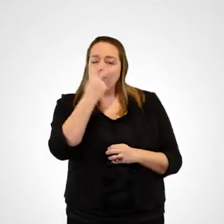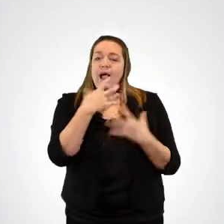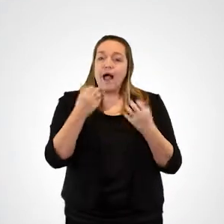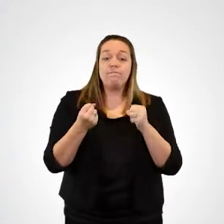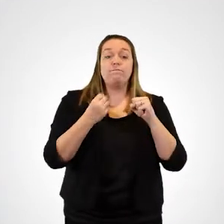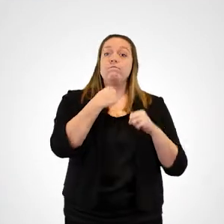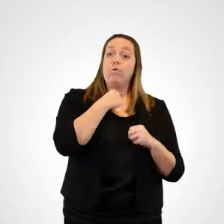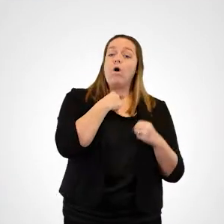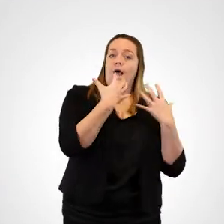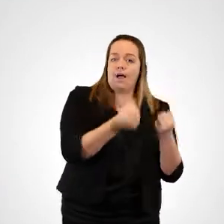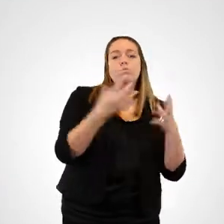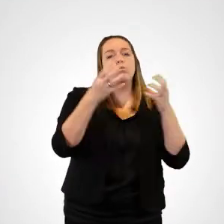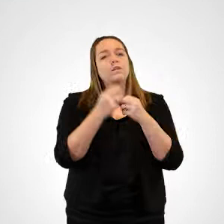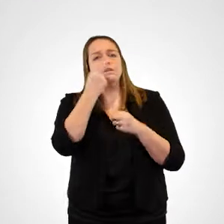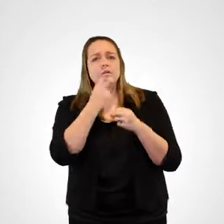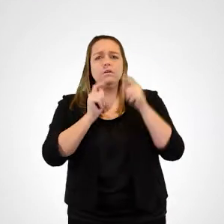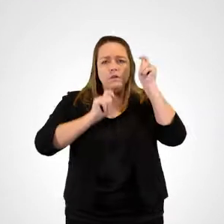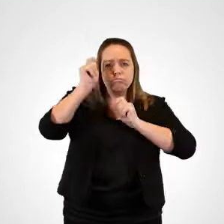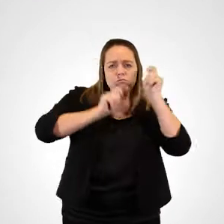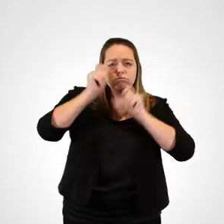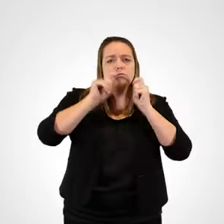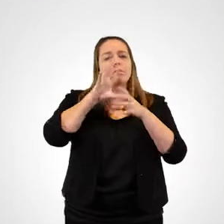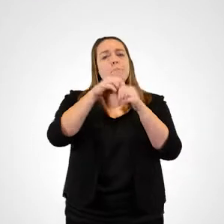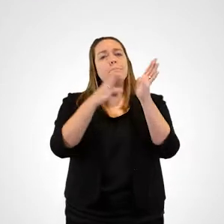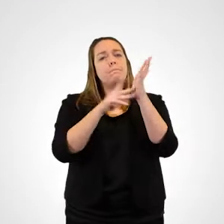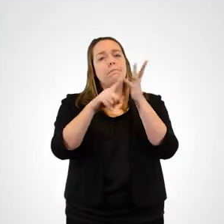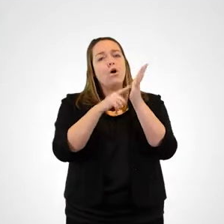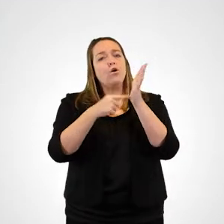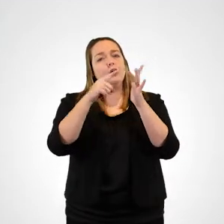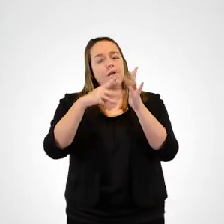and looking at facial expression as part of a multi-modal input.